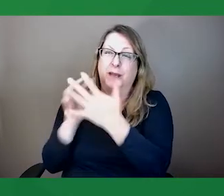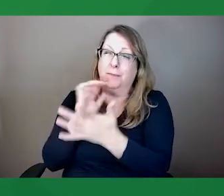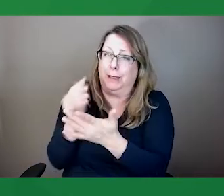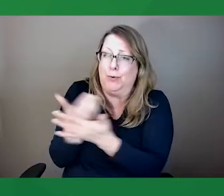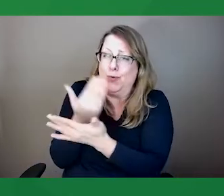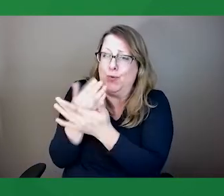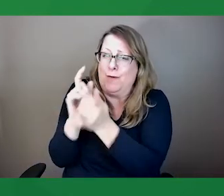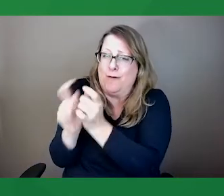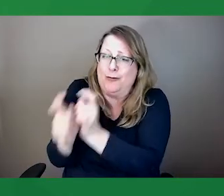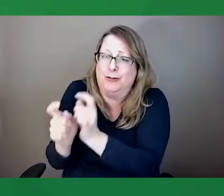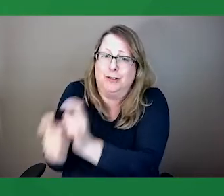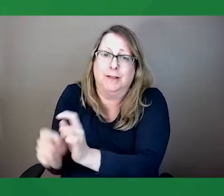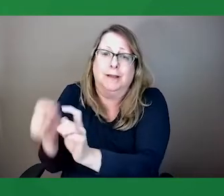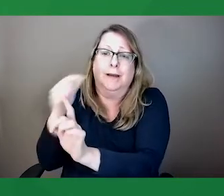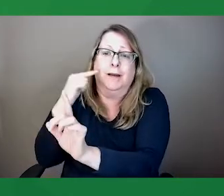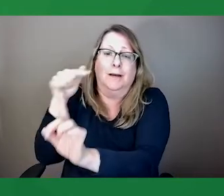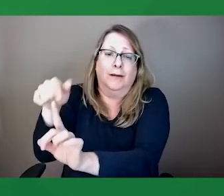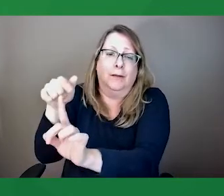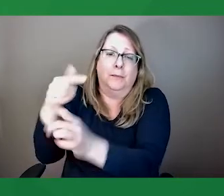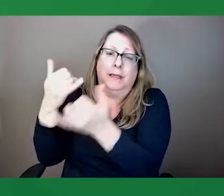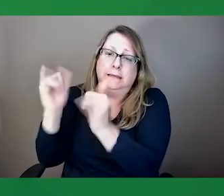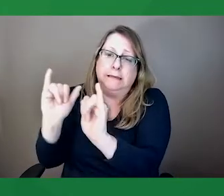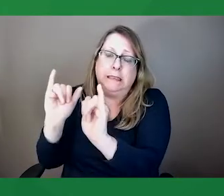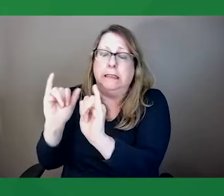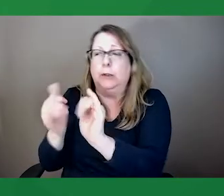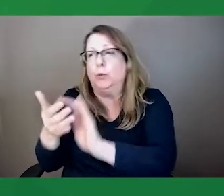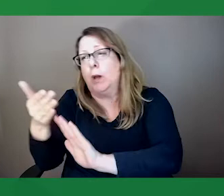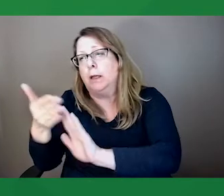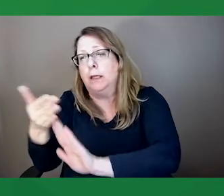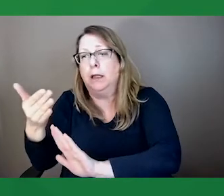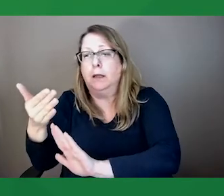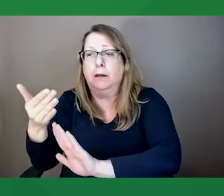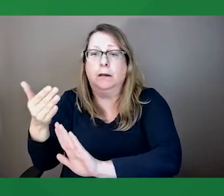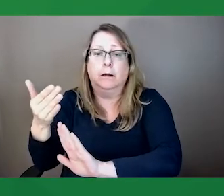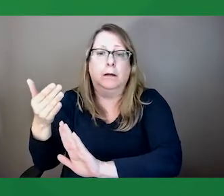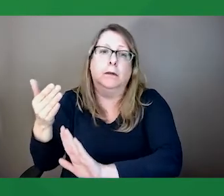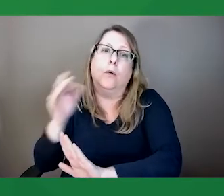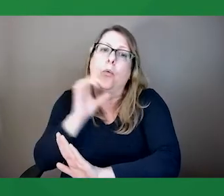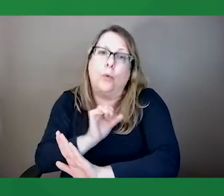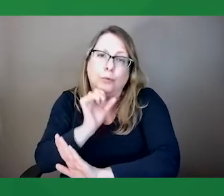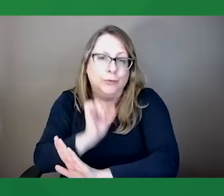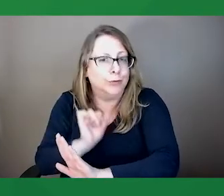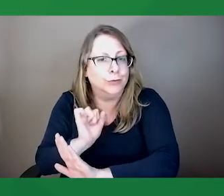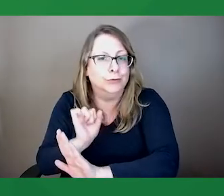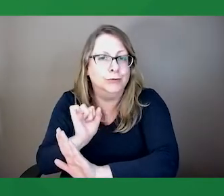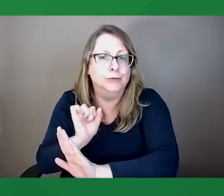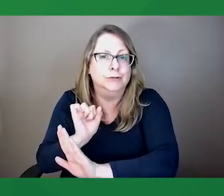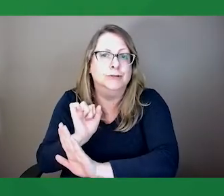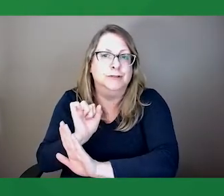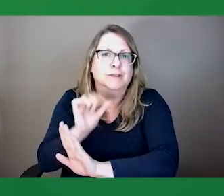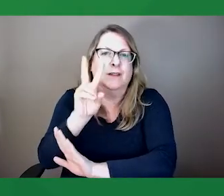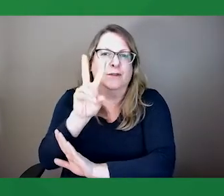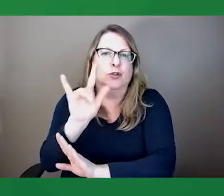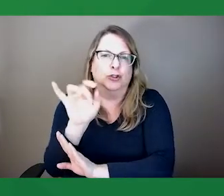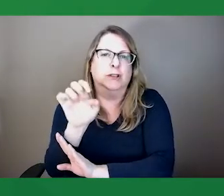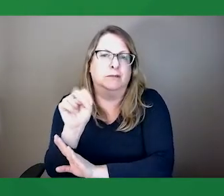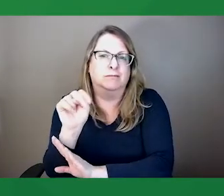the applications, but they're going to be running with a specific older generations and many times they're not accessible.